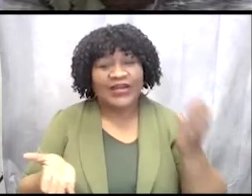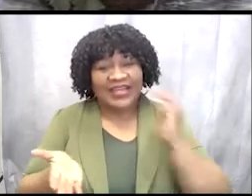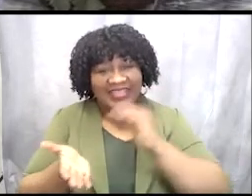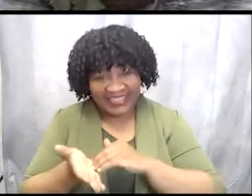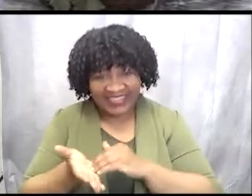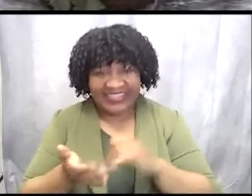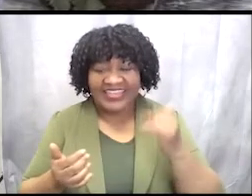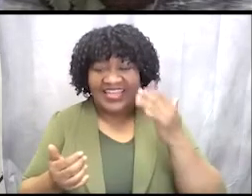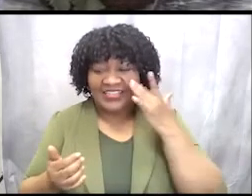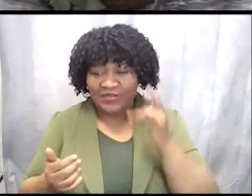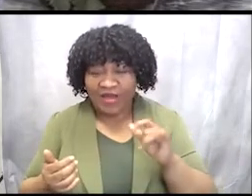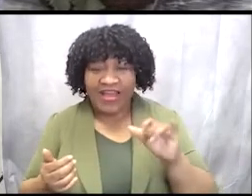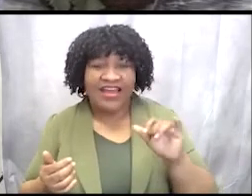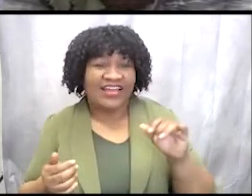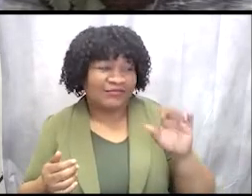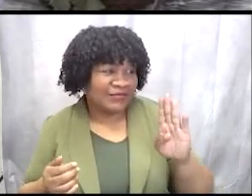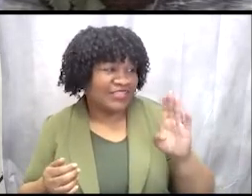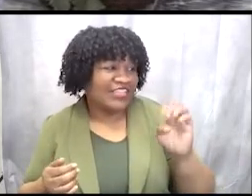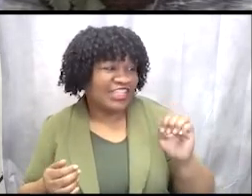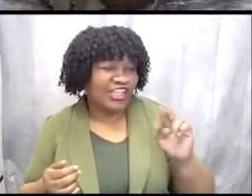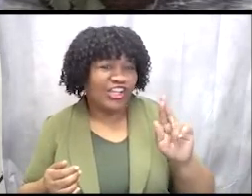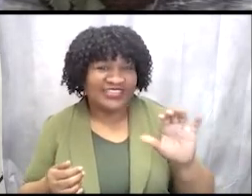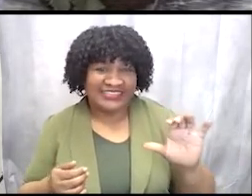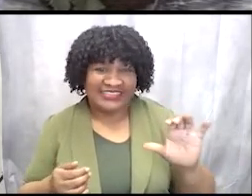that's why BERC becomes so important, right?